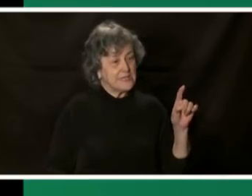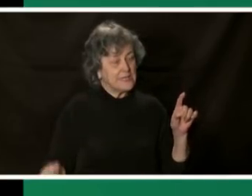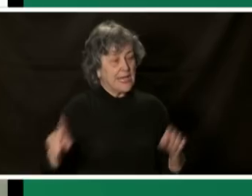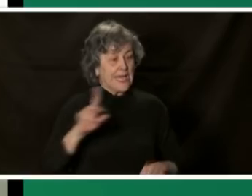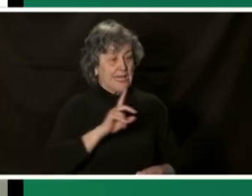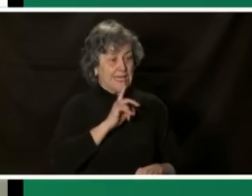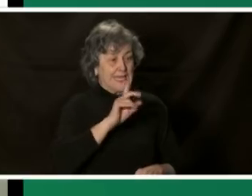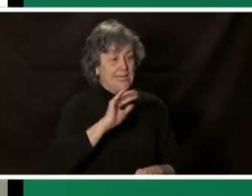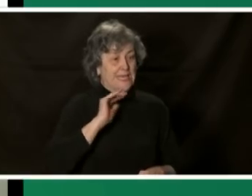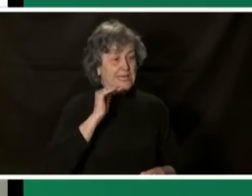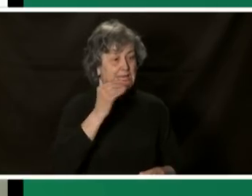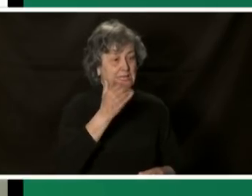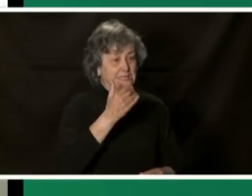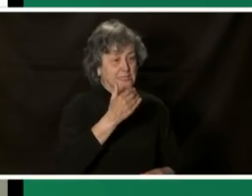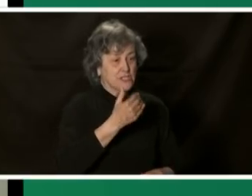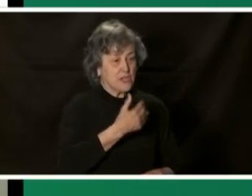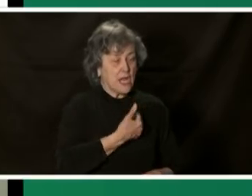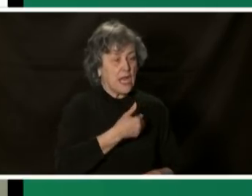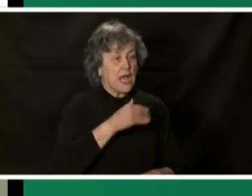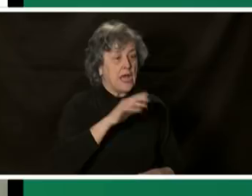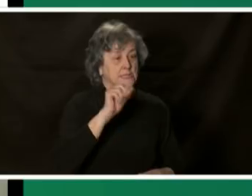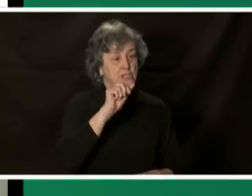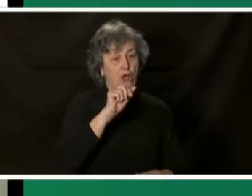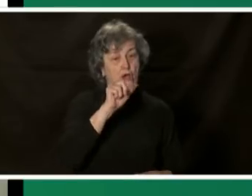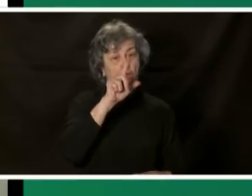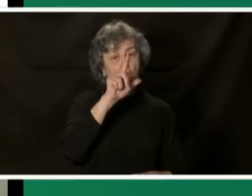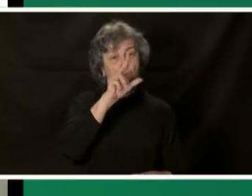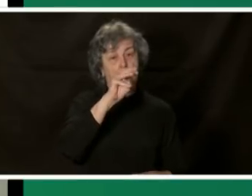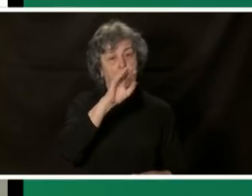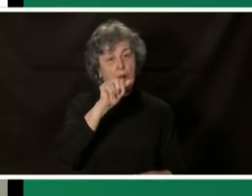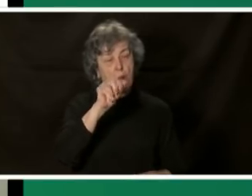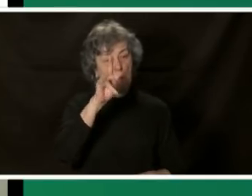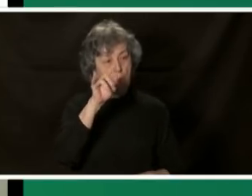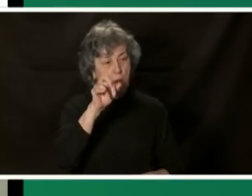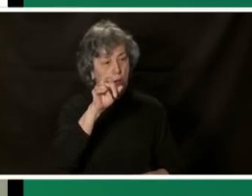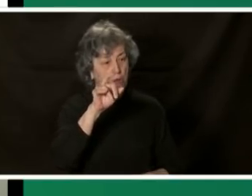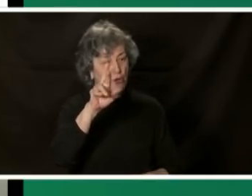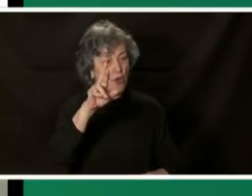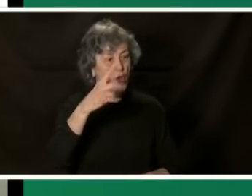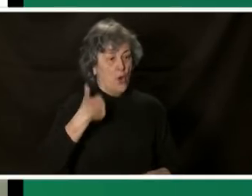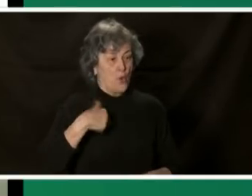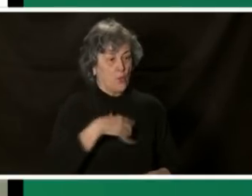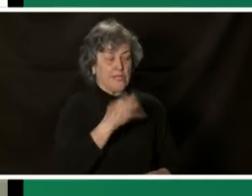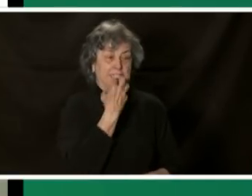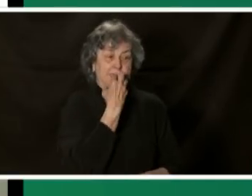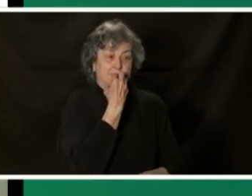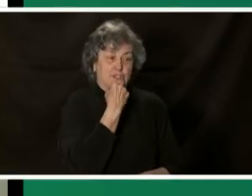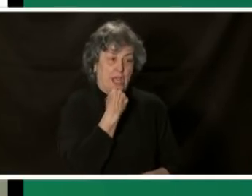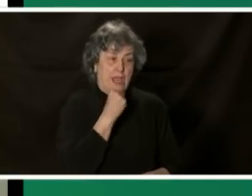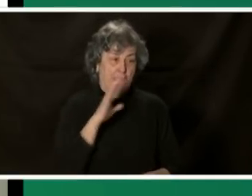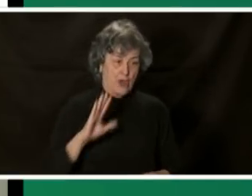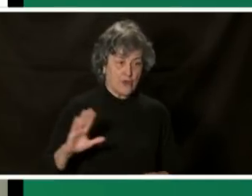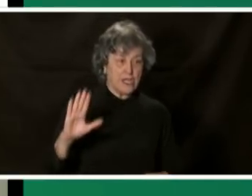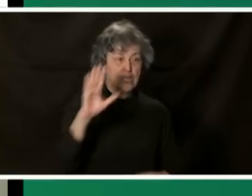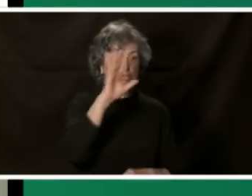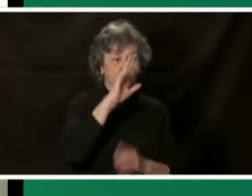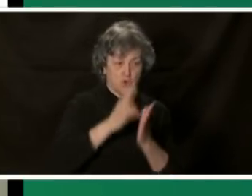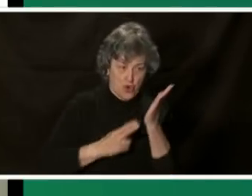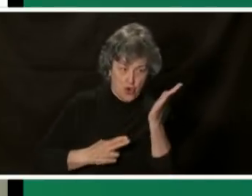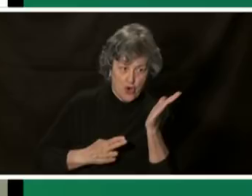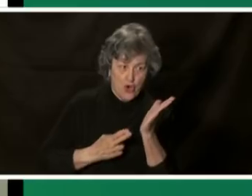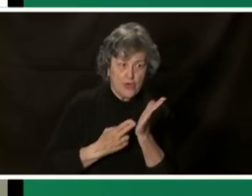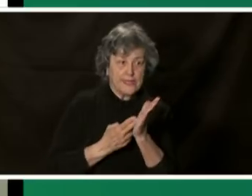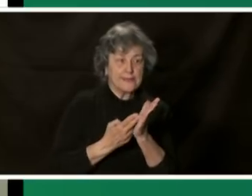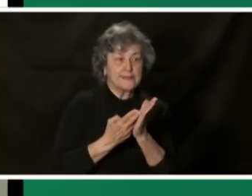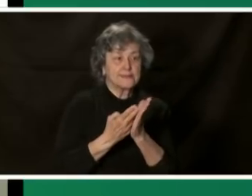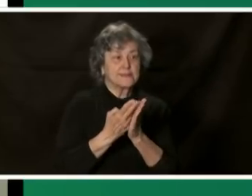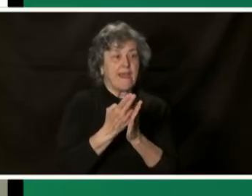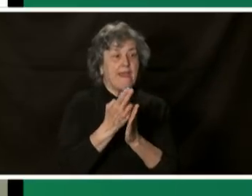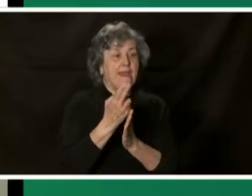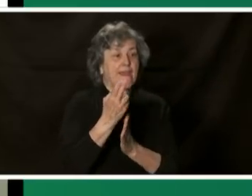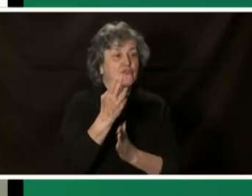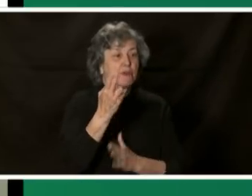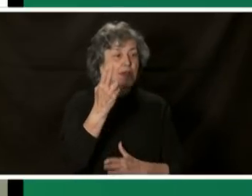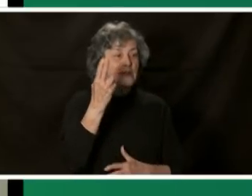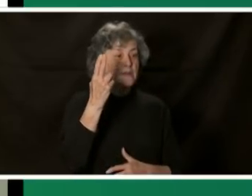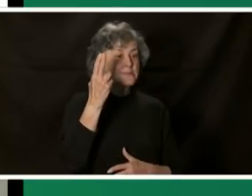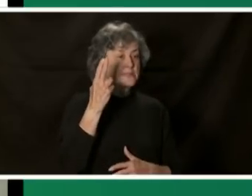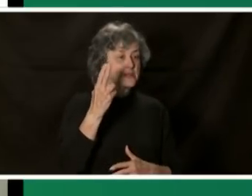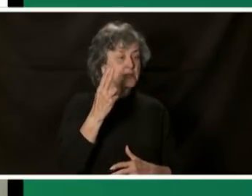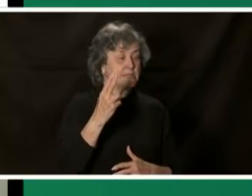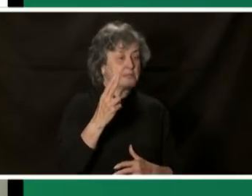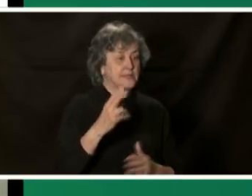STANDS OUR ALMA MATER, WE CHERISH HER INTEGRITY.